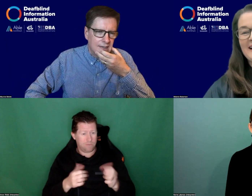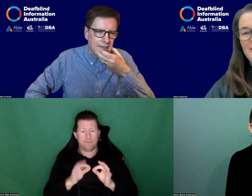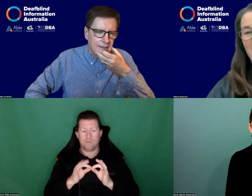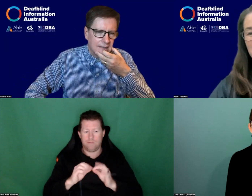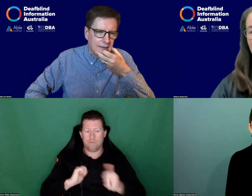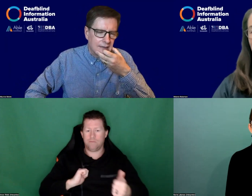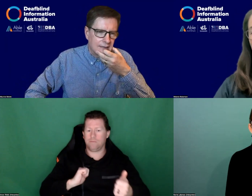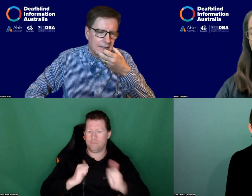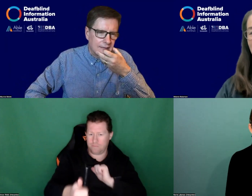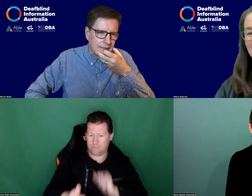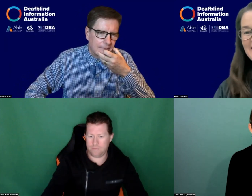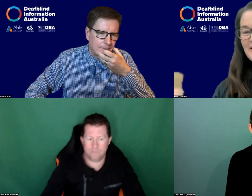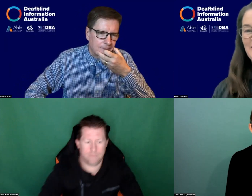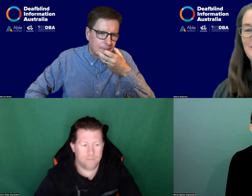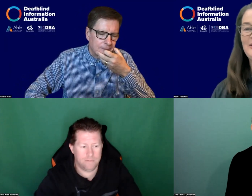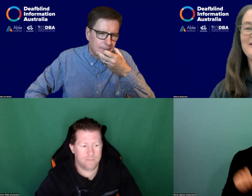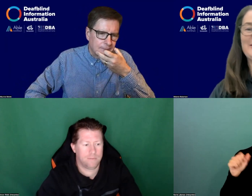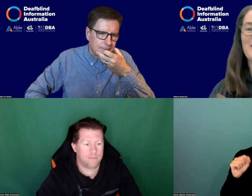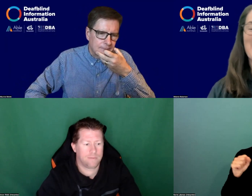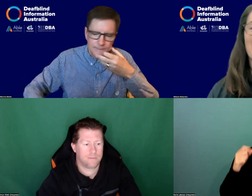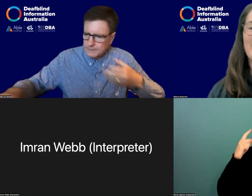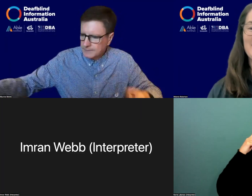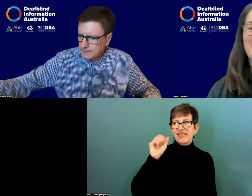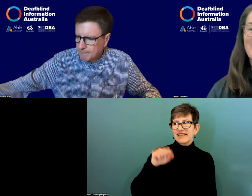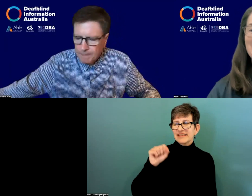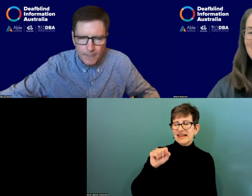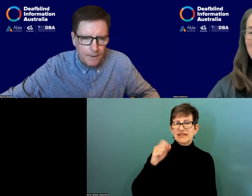I'm just thinking back through my own experiences.